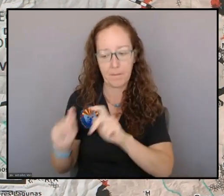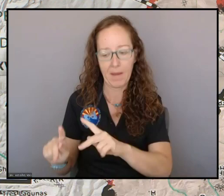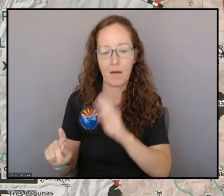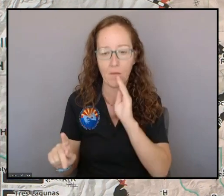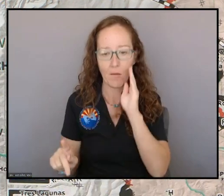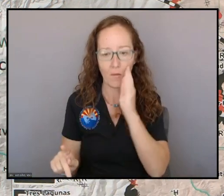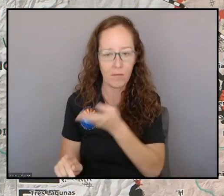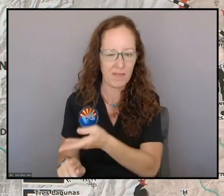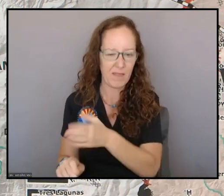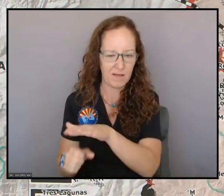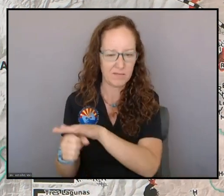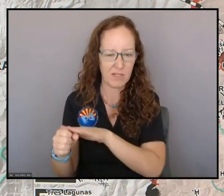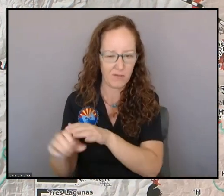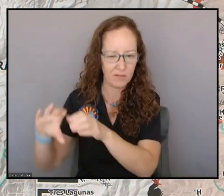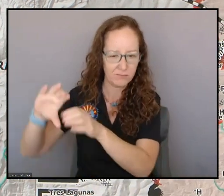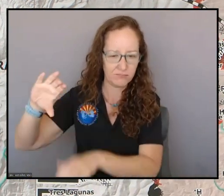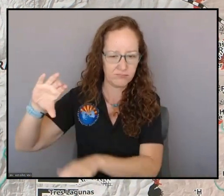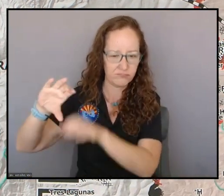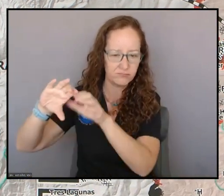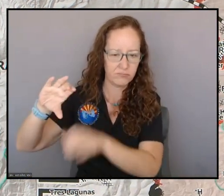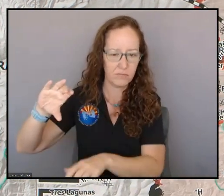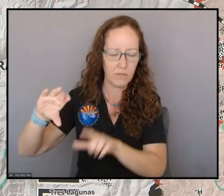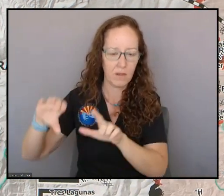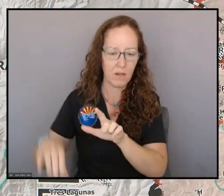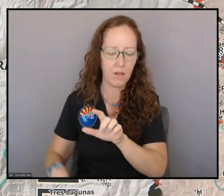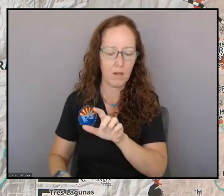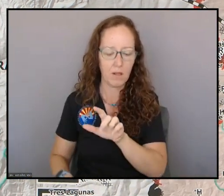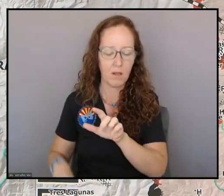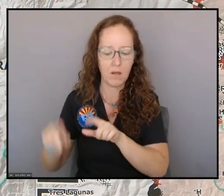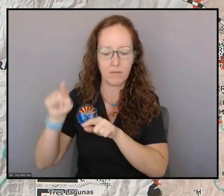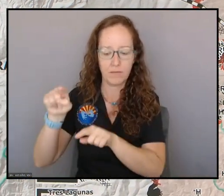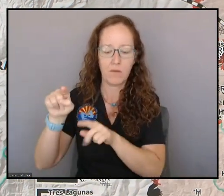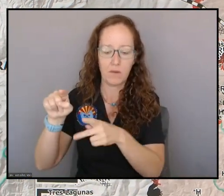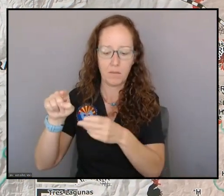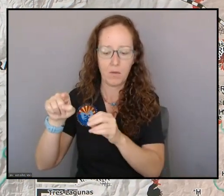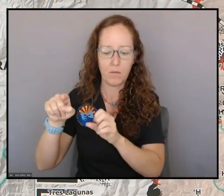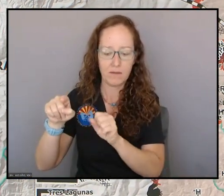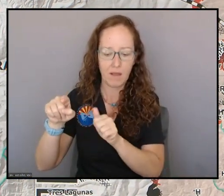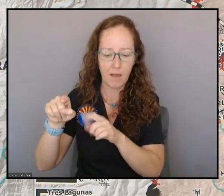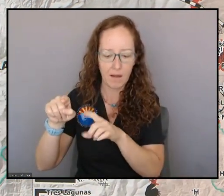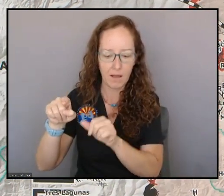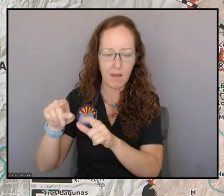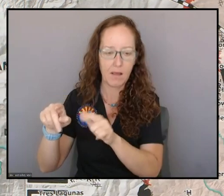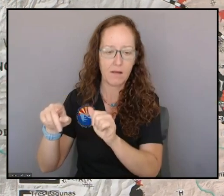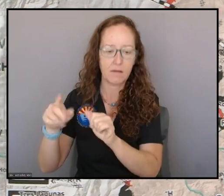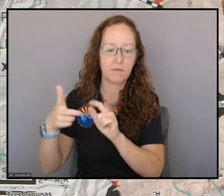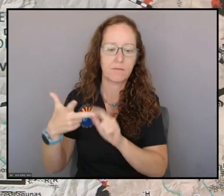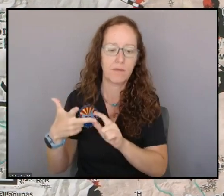Upper & Lower La Posada and the Pecos areas as we